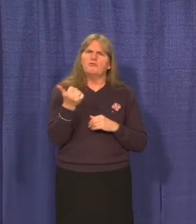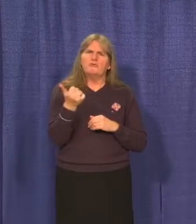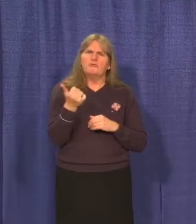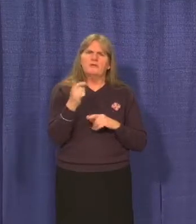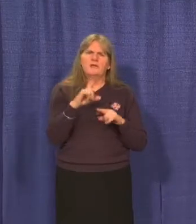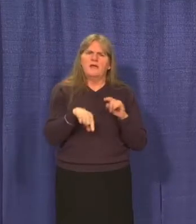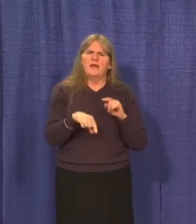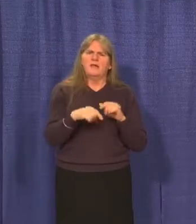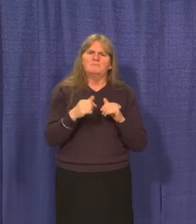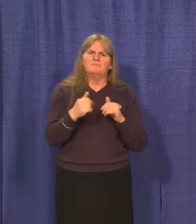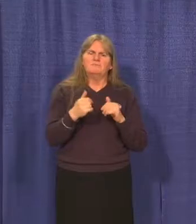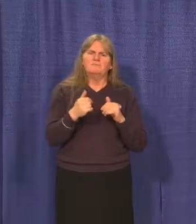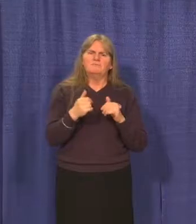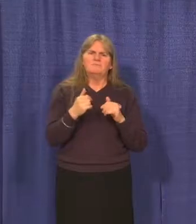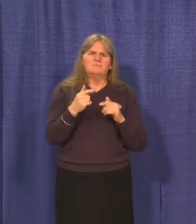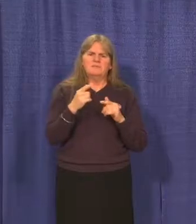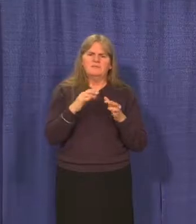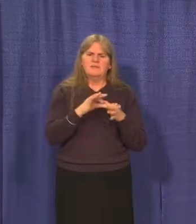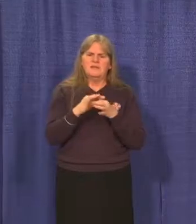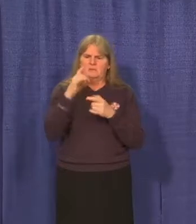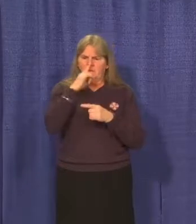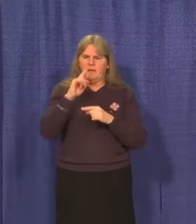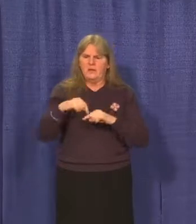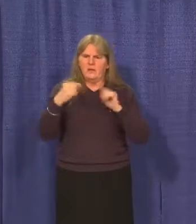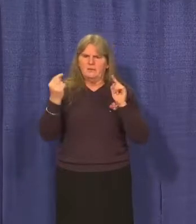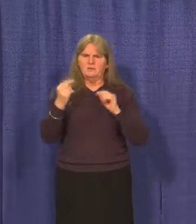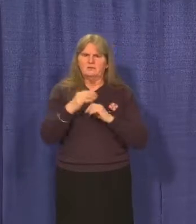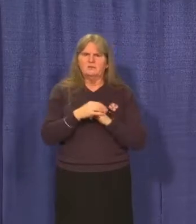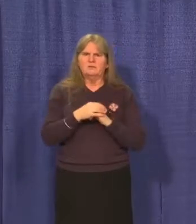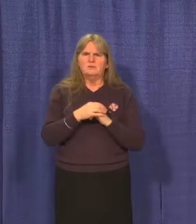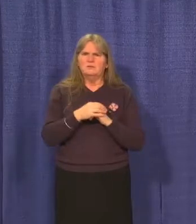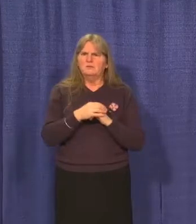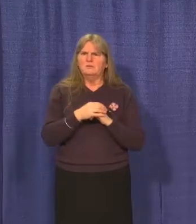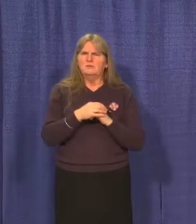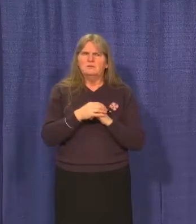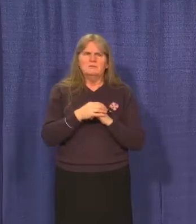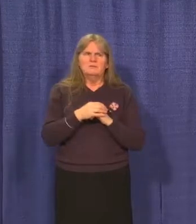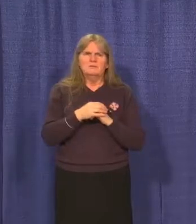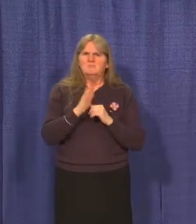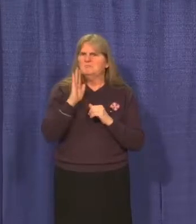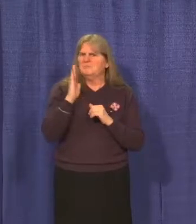And I think that is why allergic reactions, serious allergic reactions are actually proving